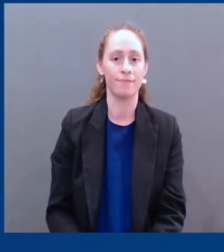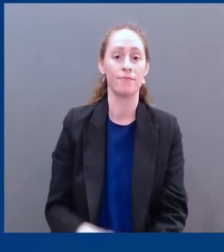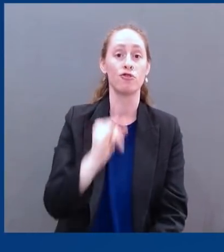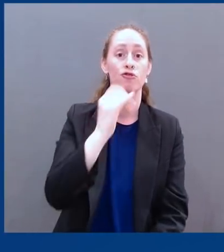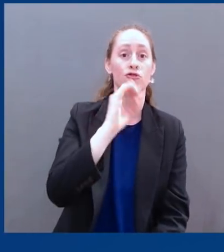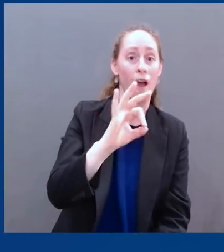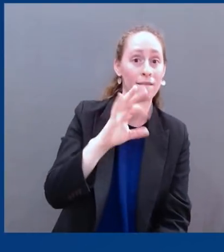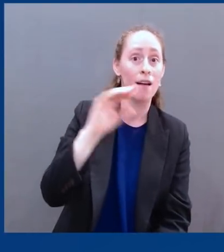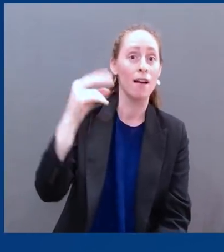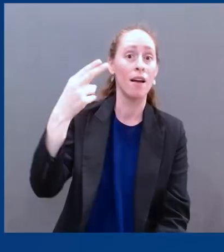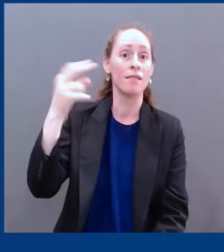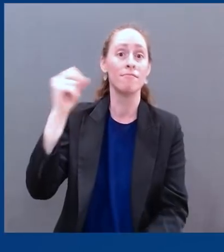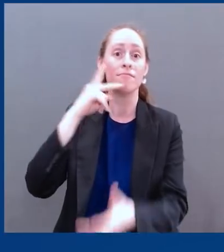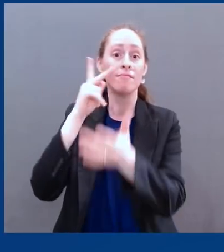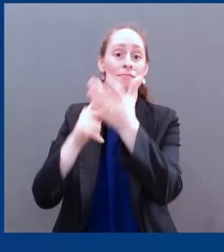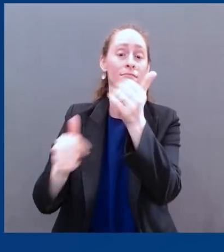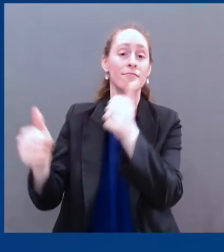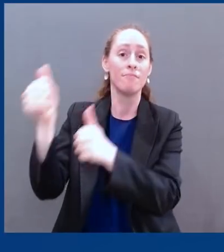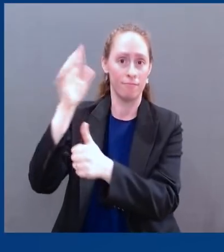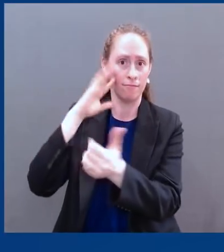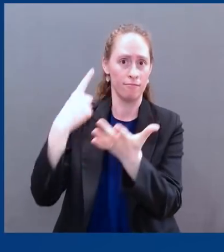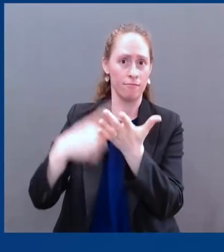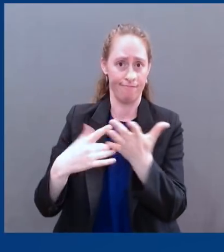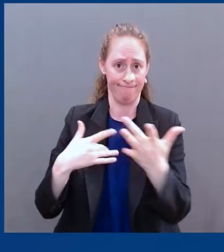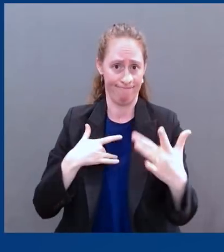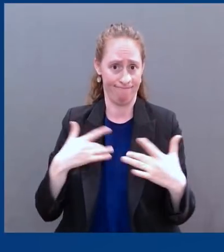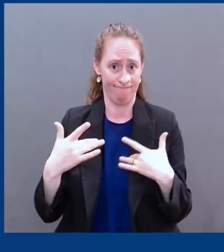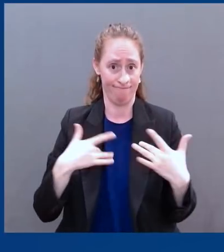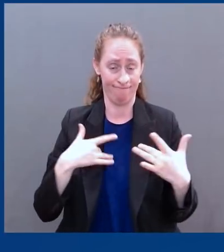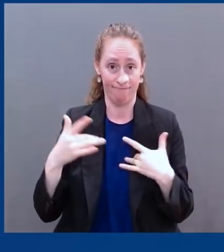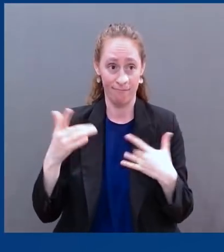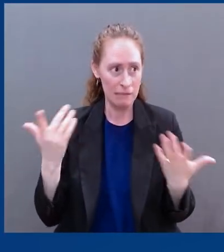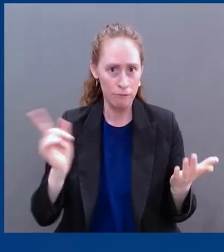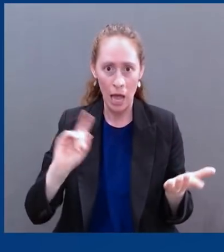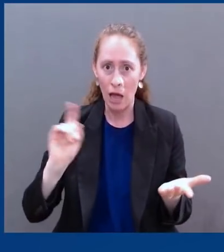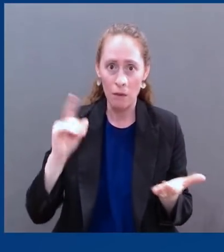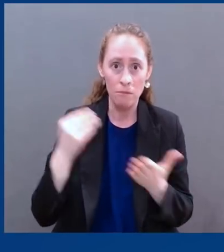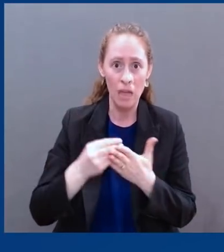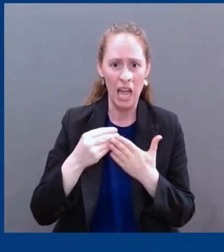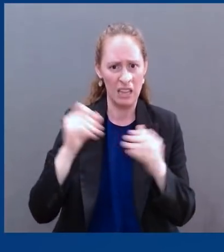but from a public health standpoint, it is critical that we continue to provide people with the tools